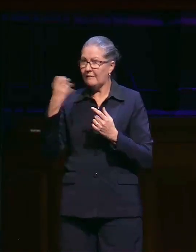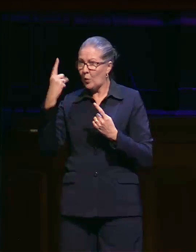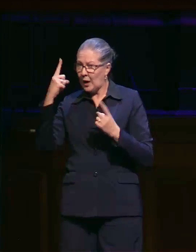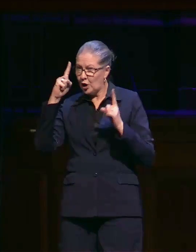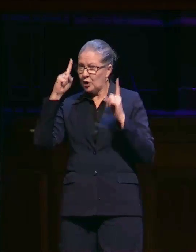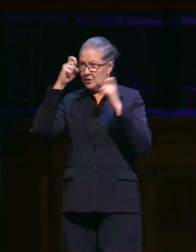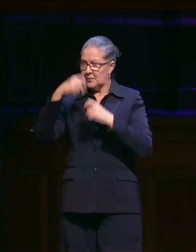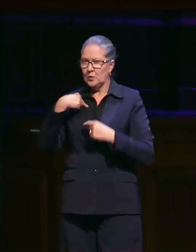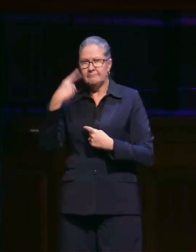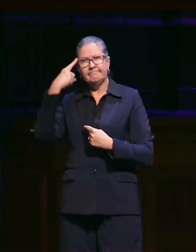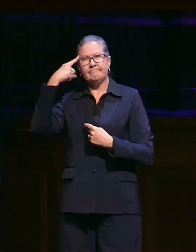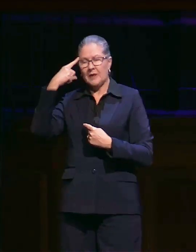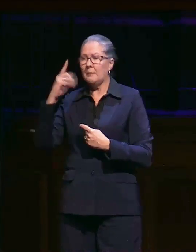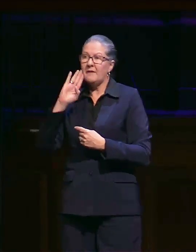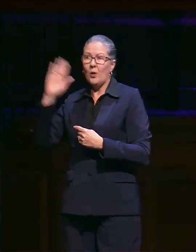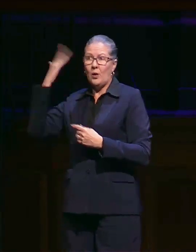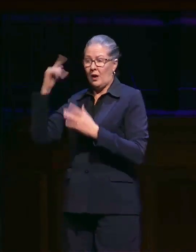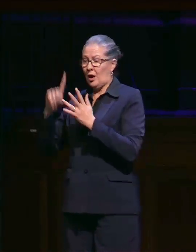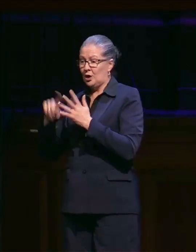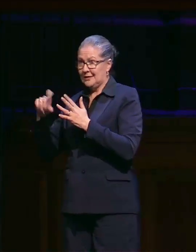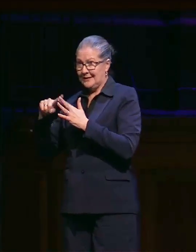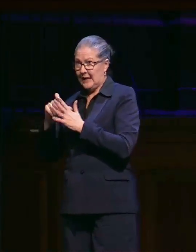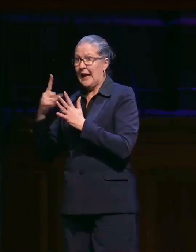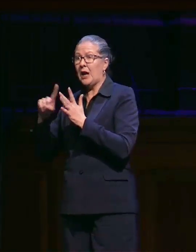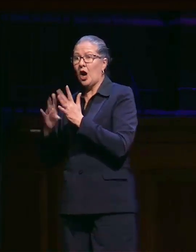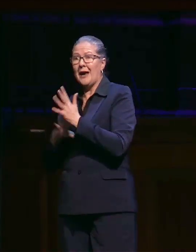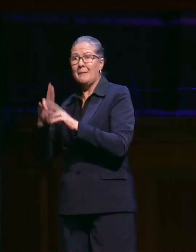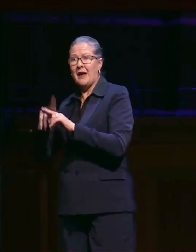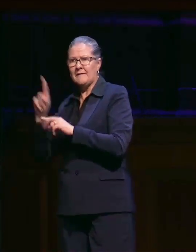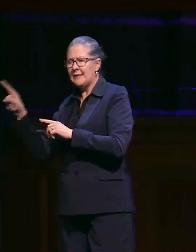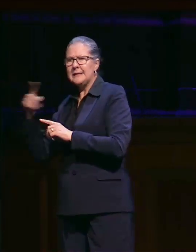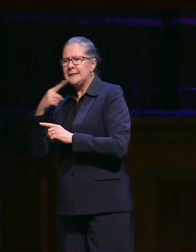OECD and the IMF through the urge countries to look beyond economic